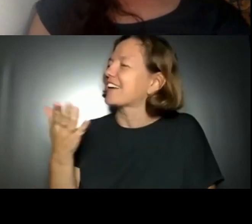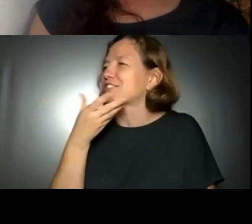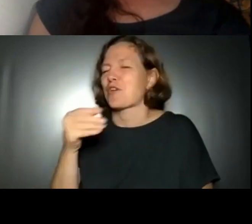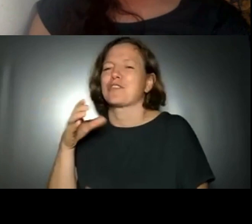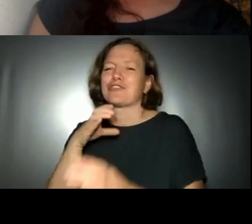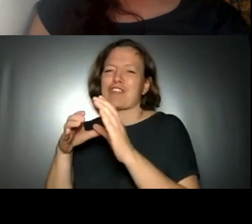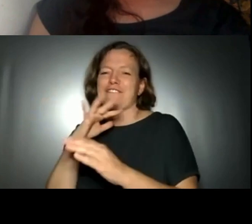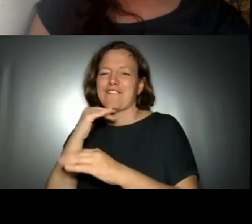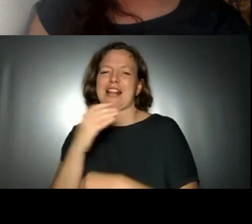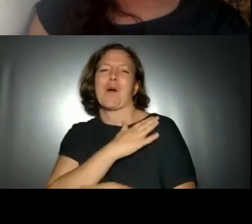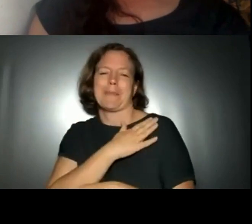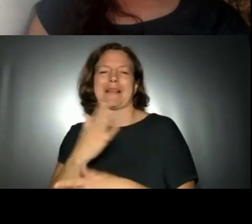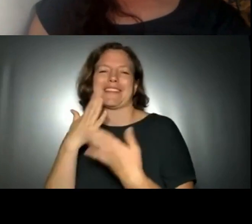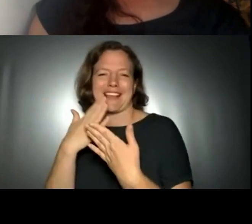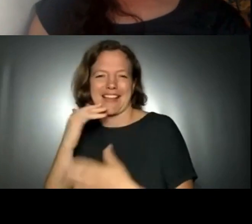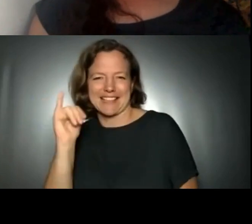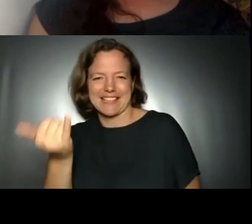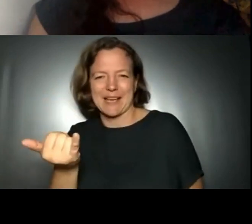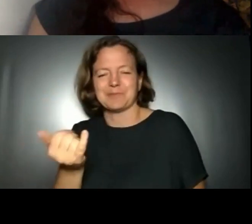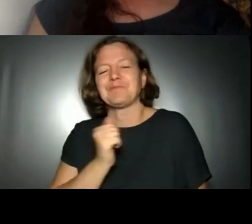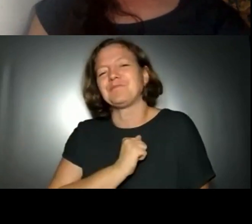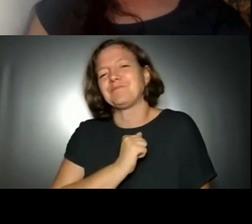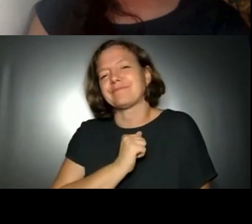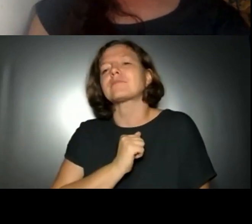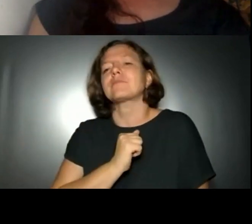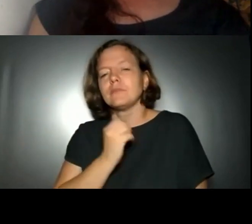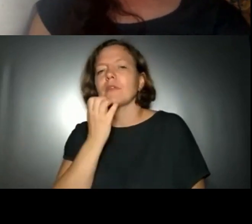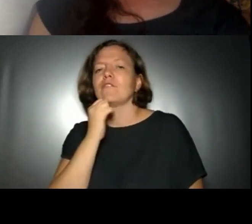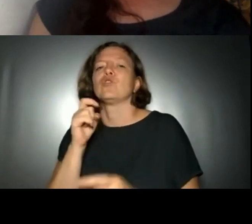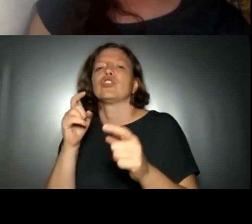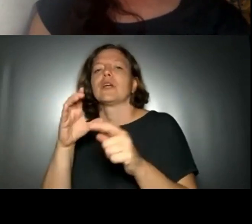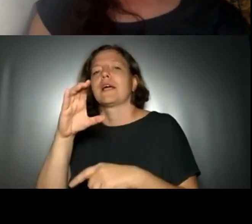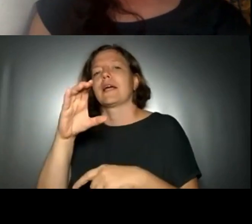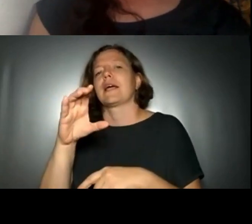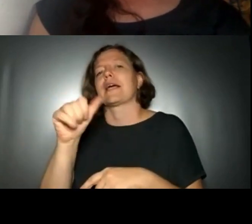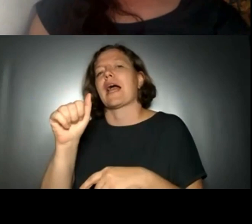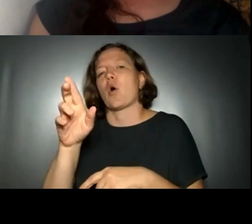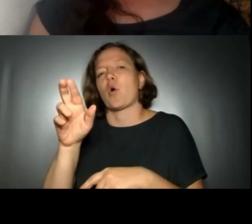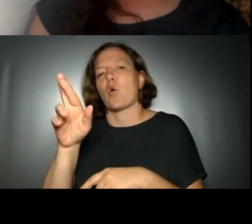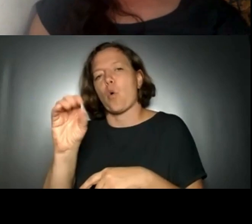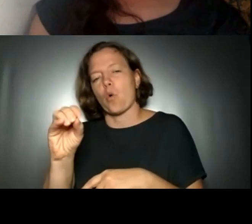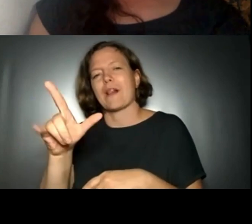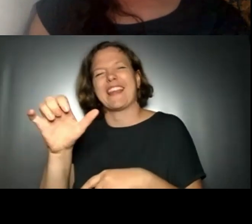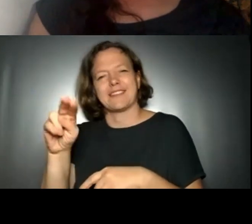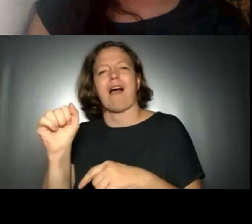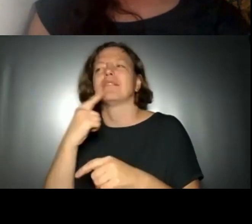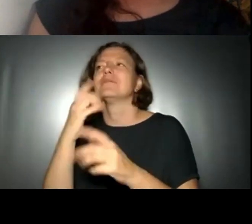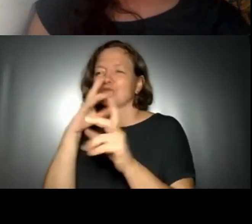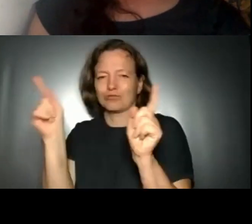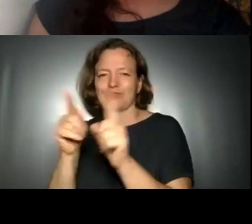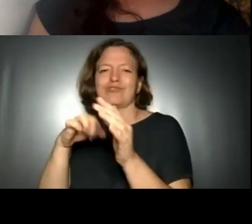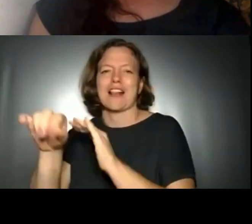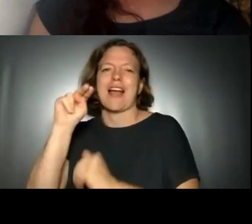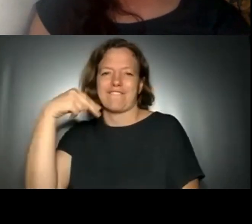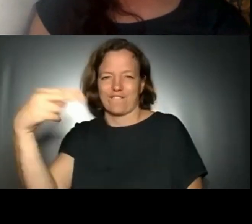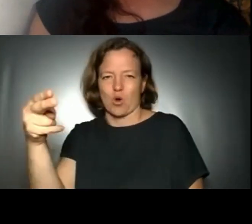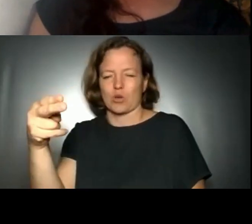And I also just quickly want to respond to Carolina's comment because I think it's very important to recognize